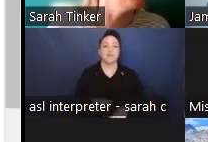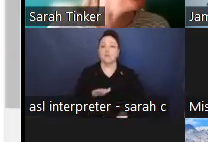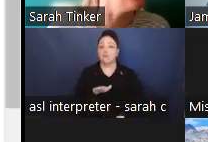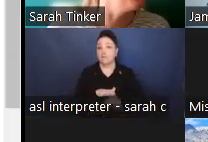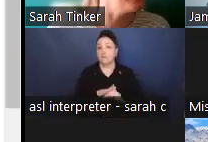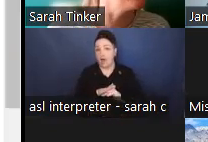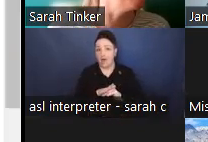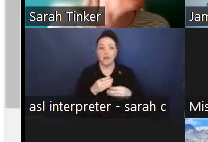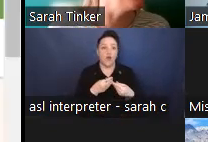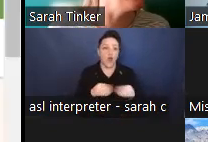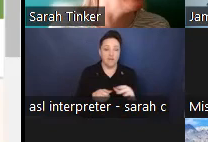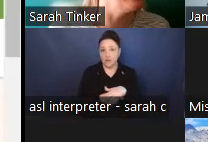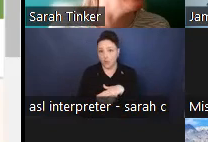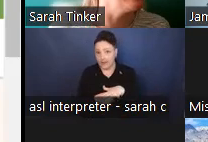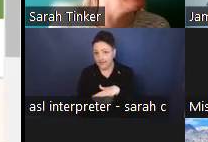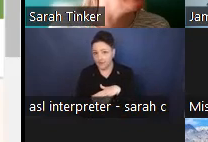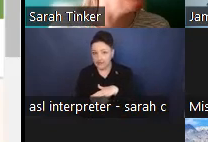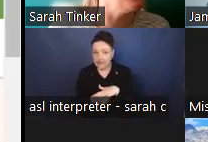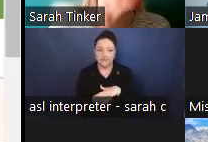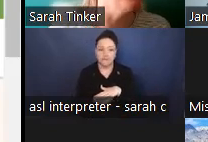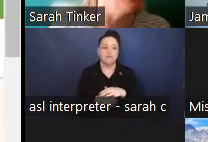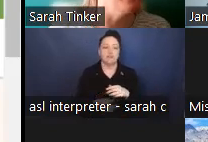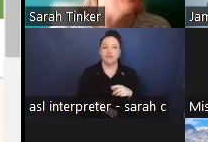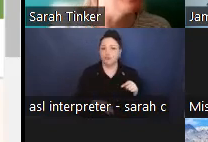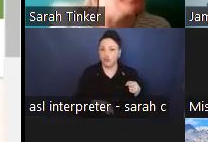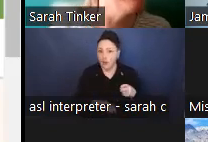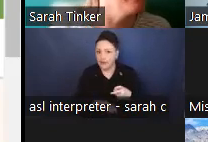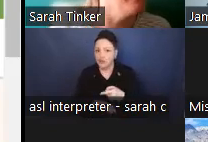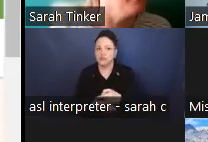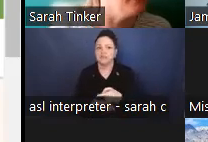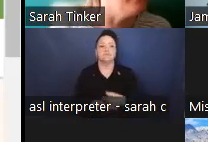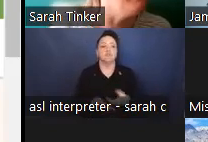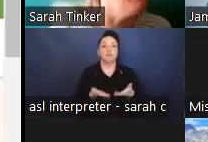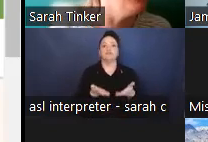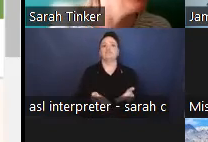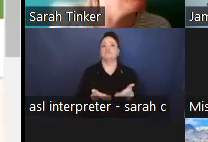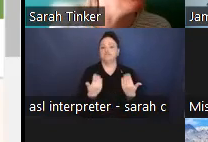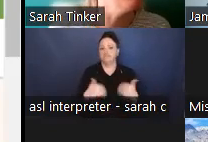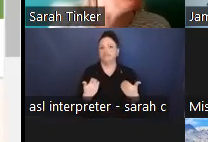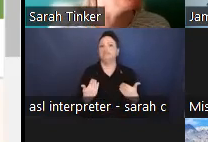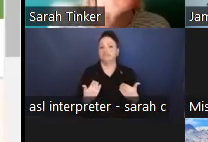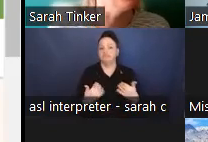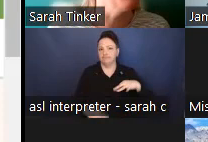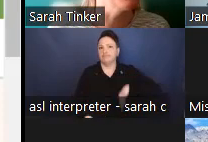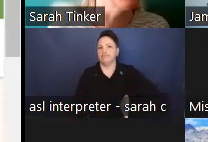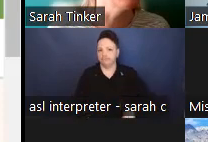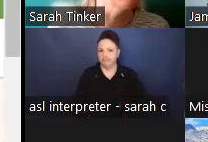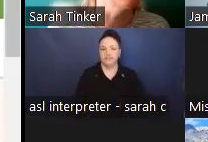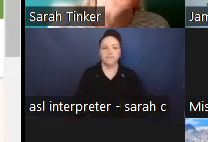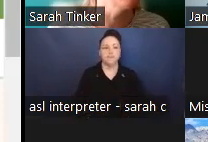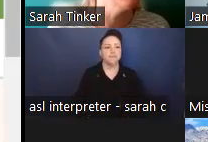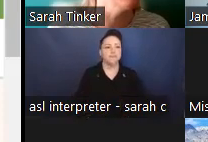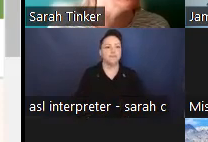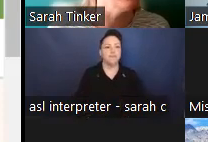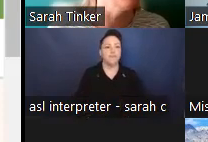so that's a feature that's a big improvement. Most of the information for folks seeking services I